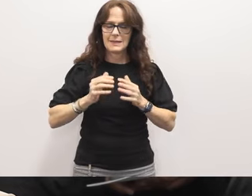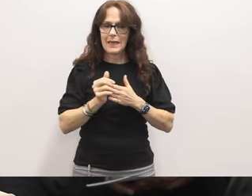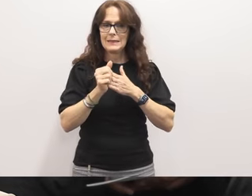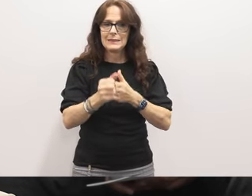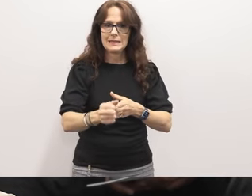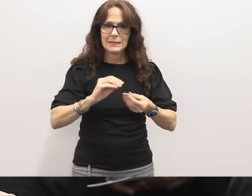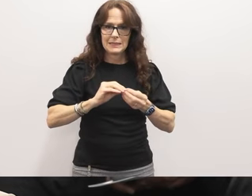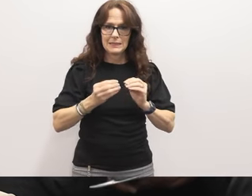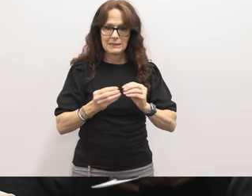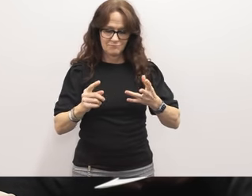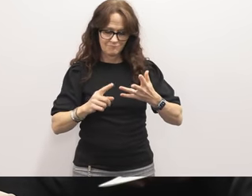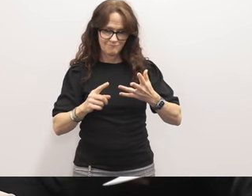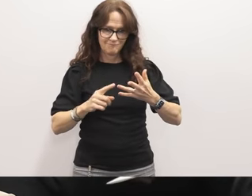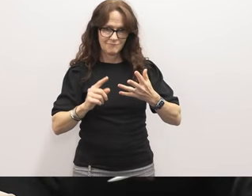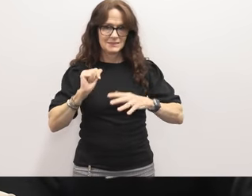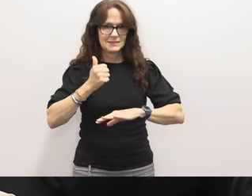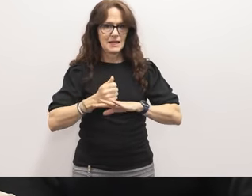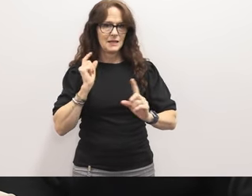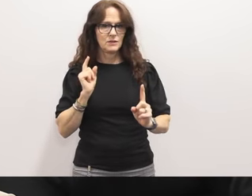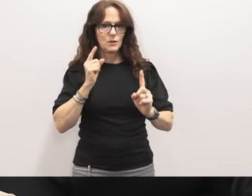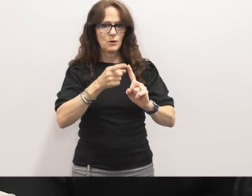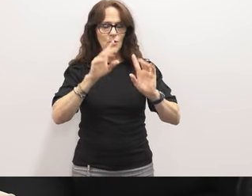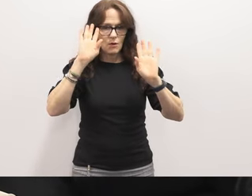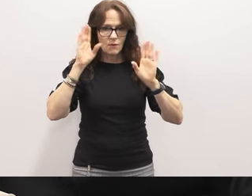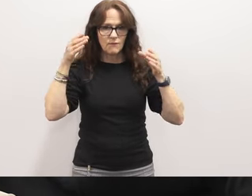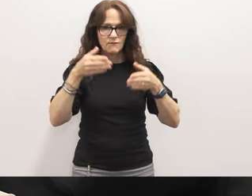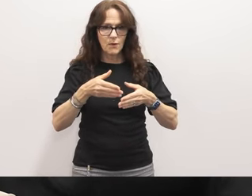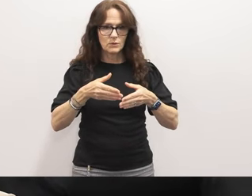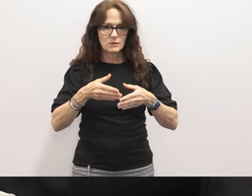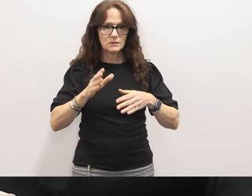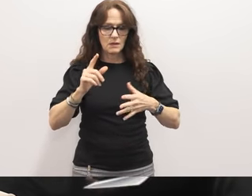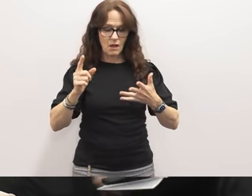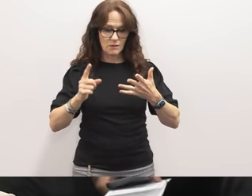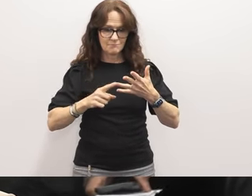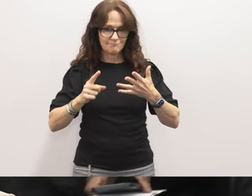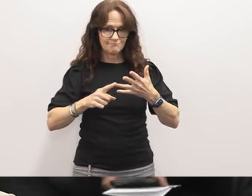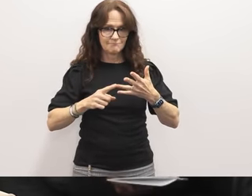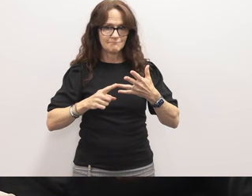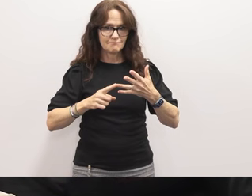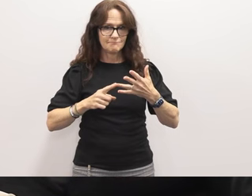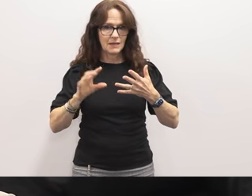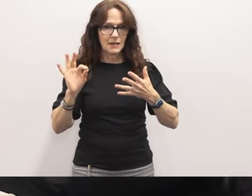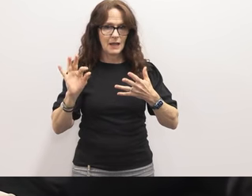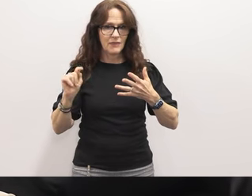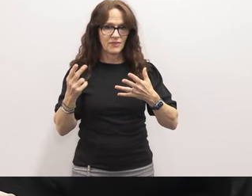in setting our goals so that there's focused attention on ninth grade. And so just when we're looking back,